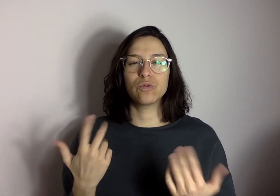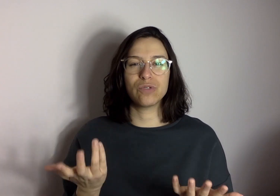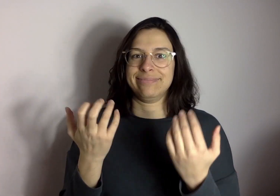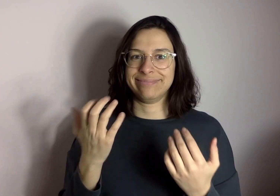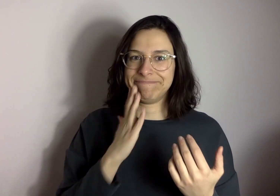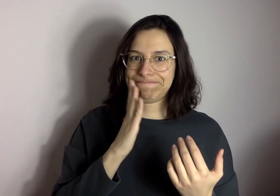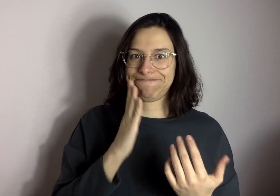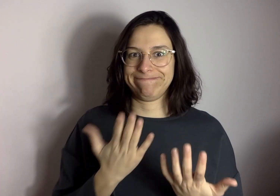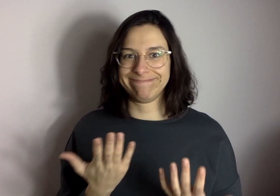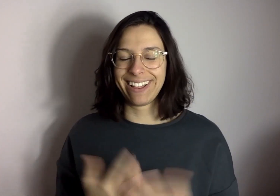That was embarrassing.